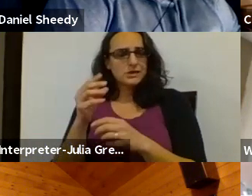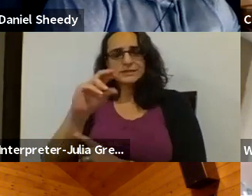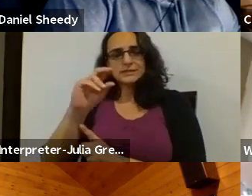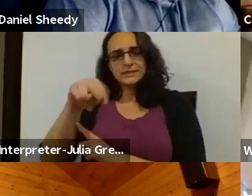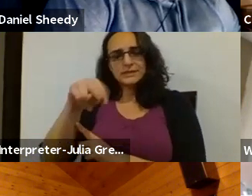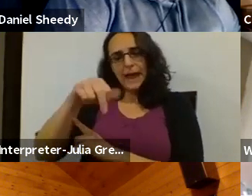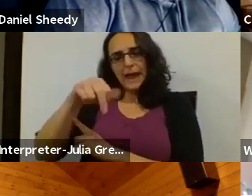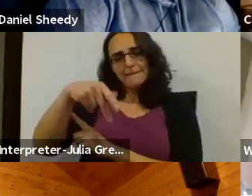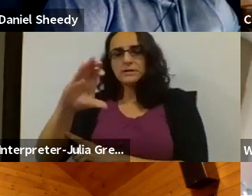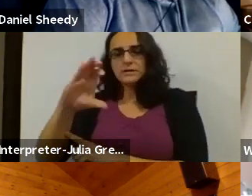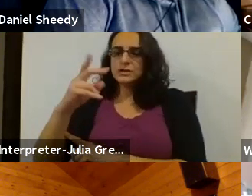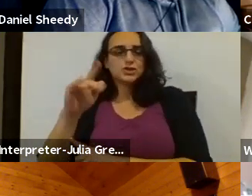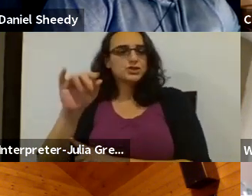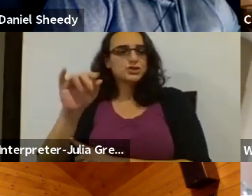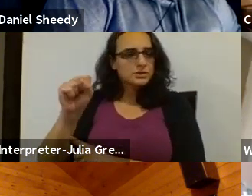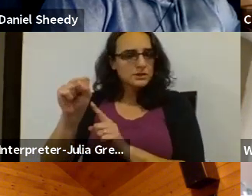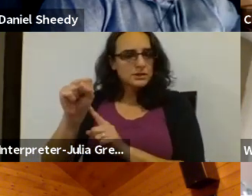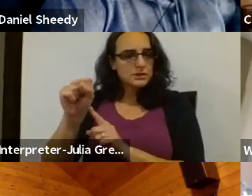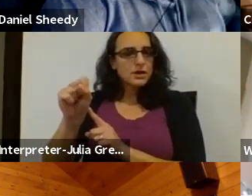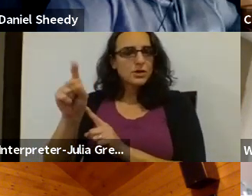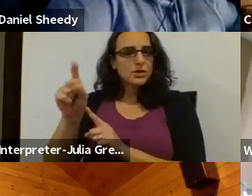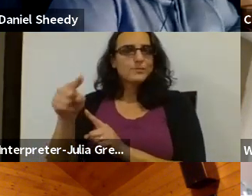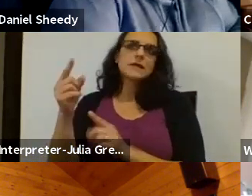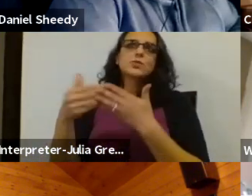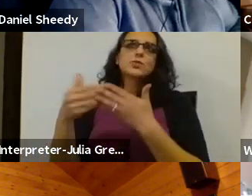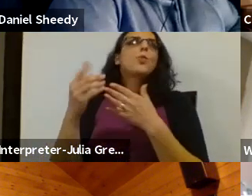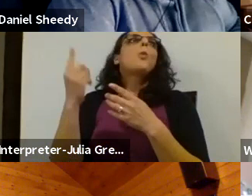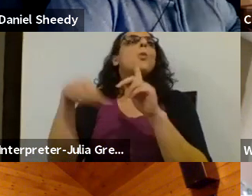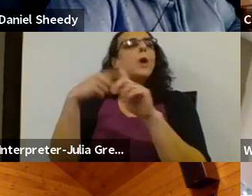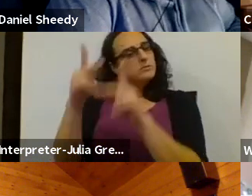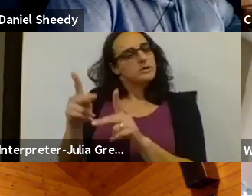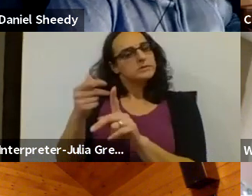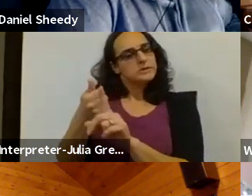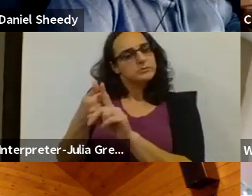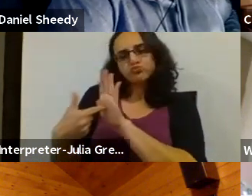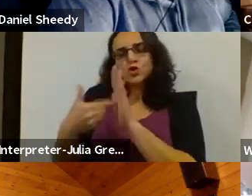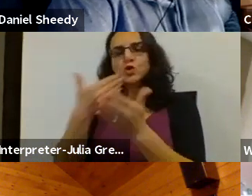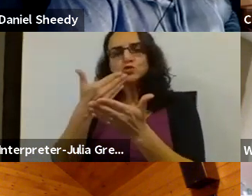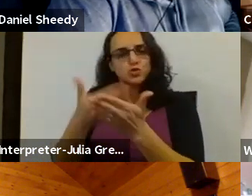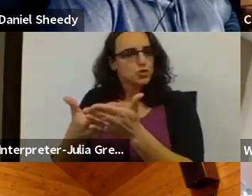Zoe Duran: Where it demonstrates whenever someone demonstrates good citizenship, they get a snap check and